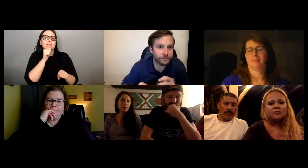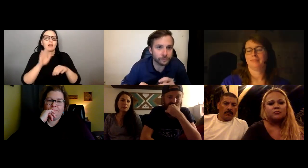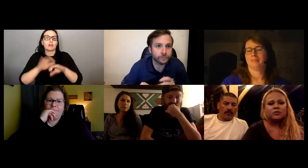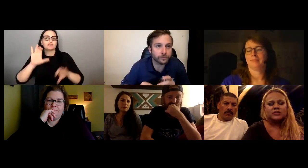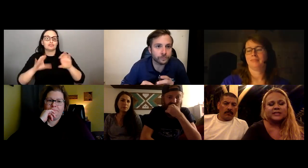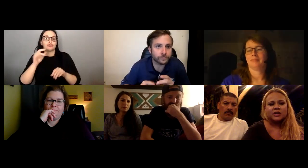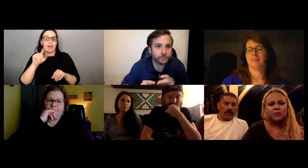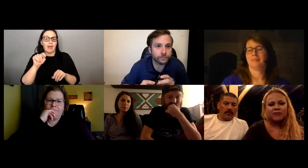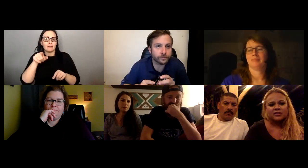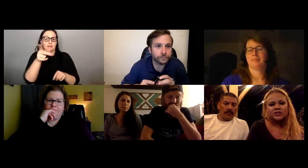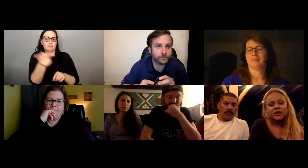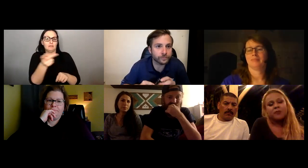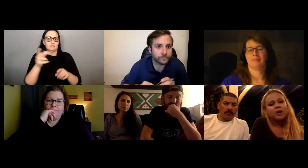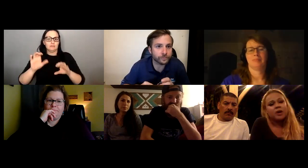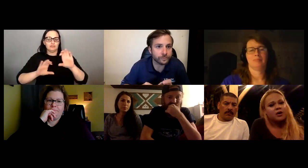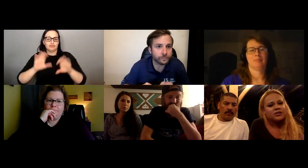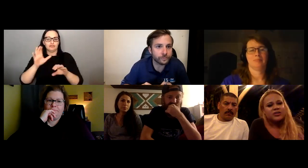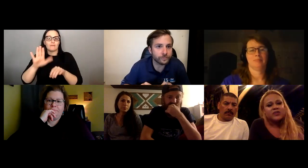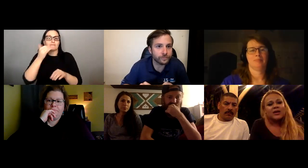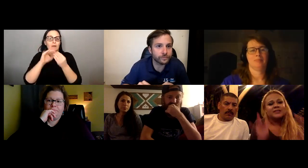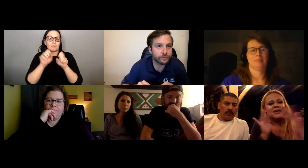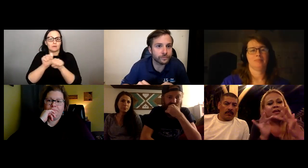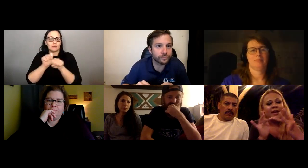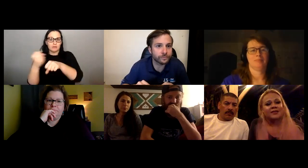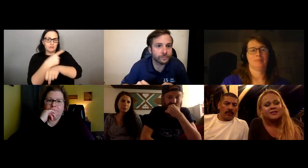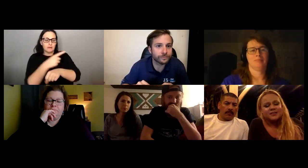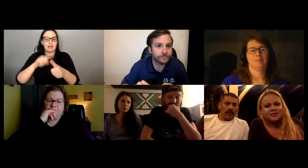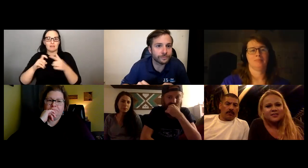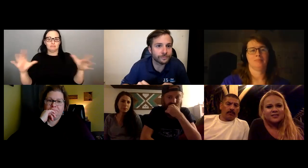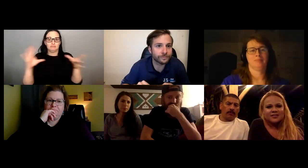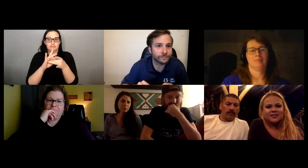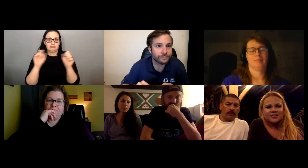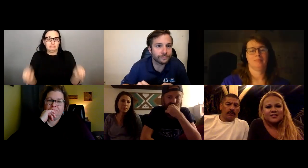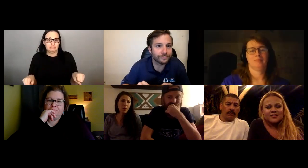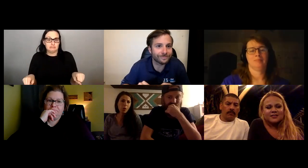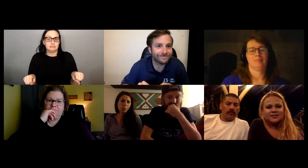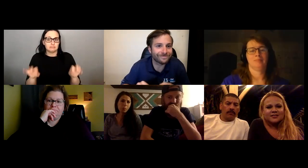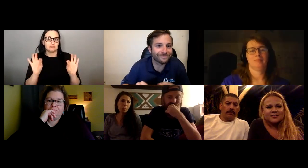you can send her privately your number